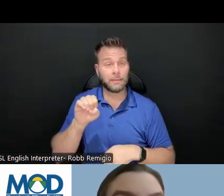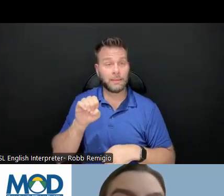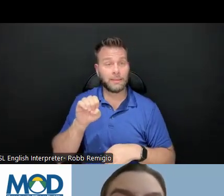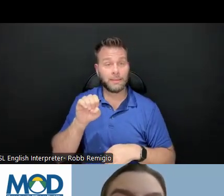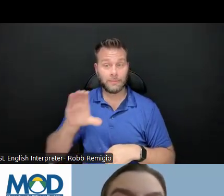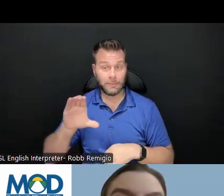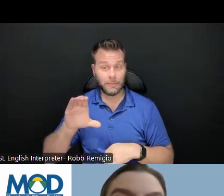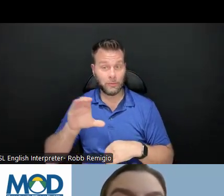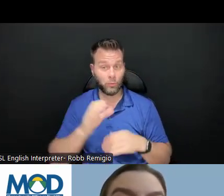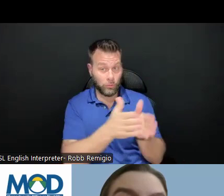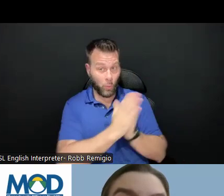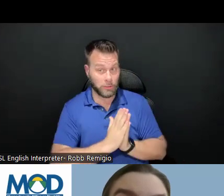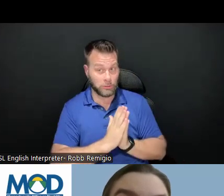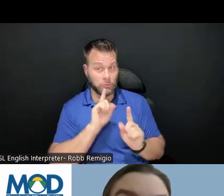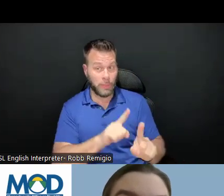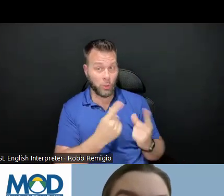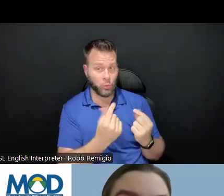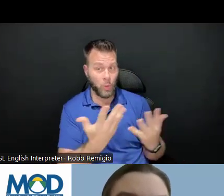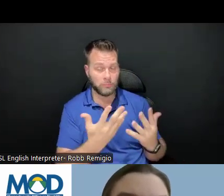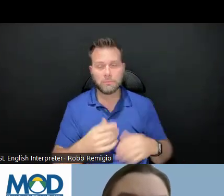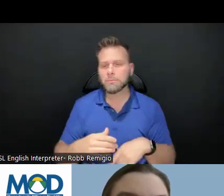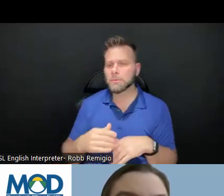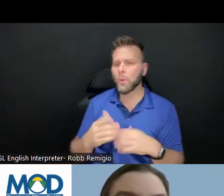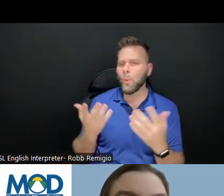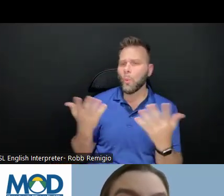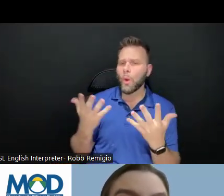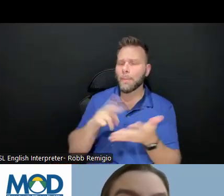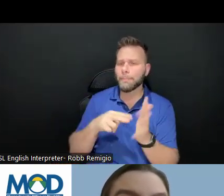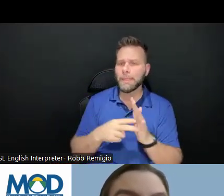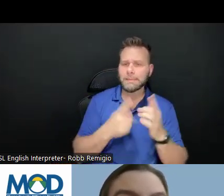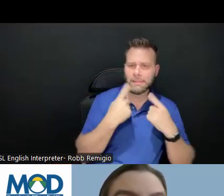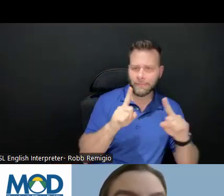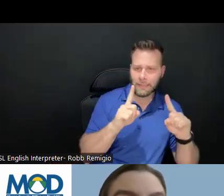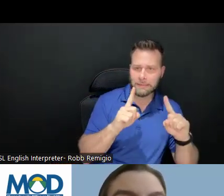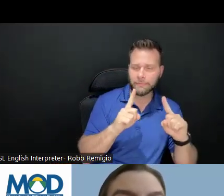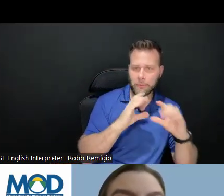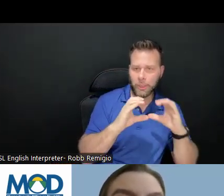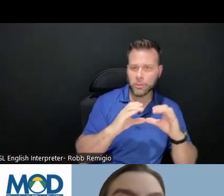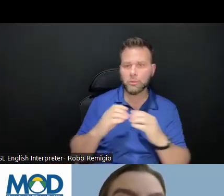to effective communication requests, uhm, what the difference is between effective communication and reasonable